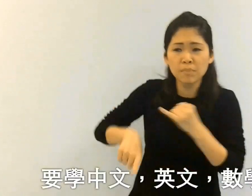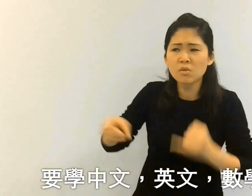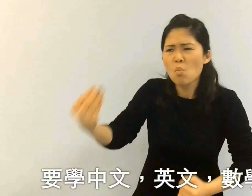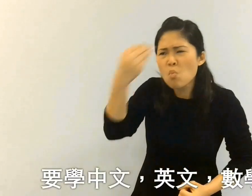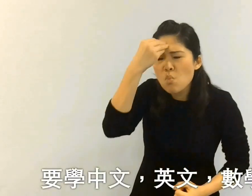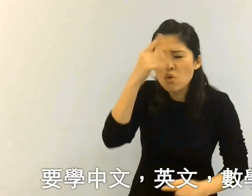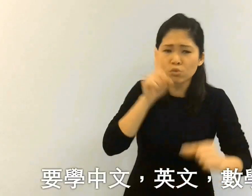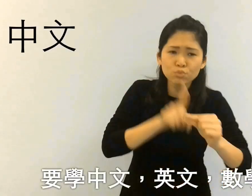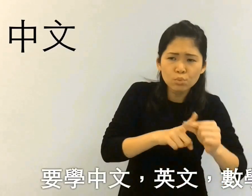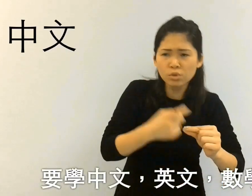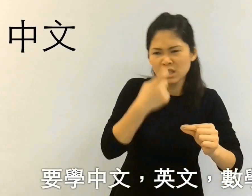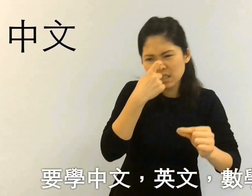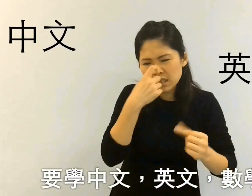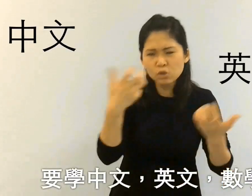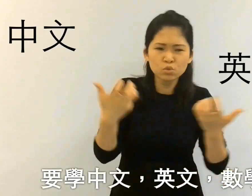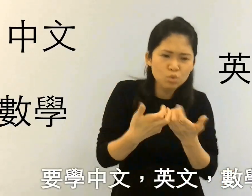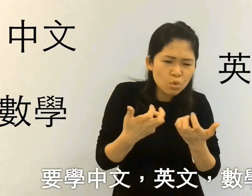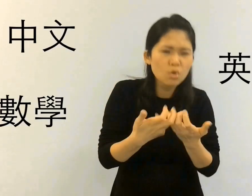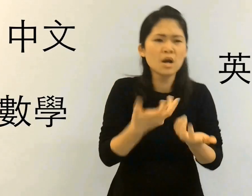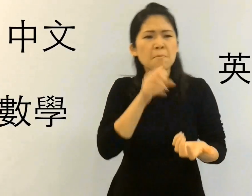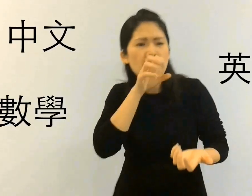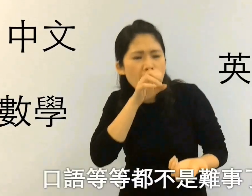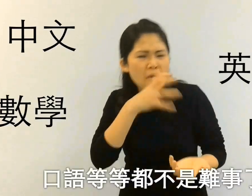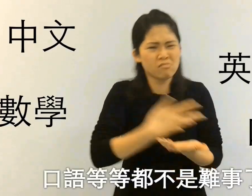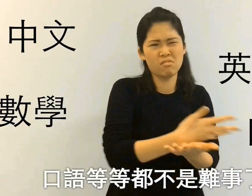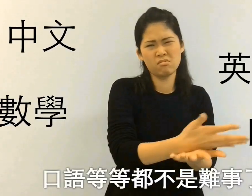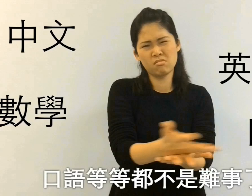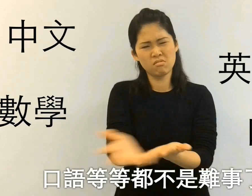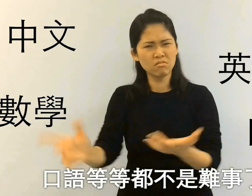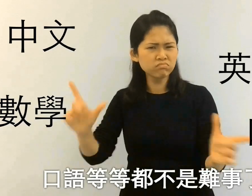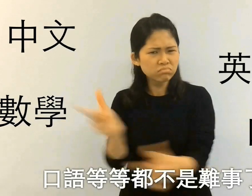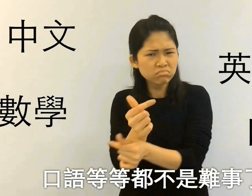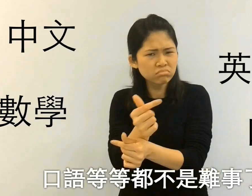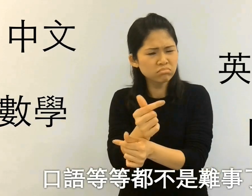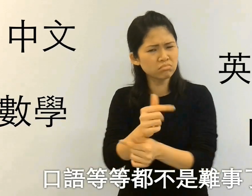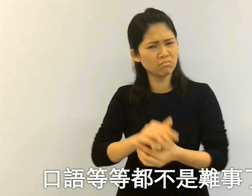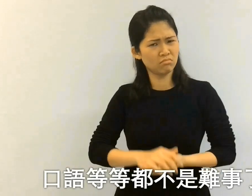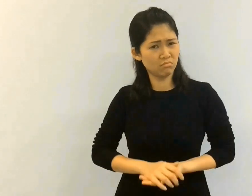To learn Chinese, English, Mathematics, or even verbal communication will not be difficult.